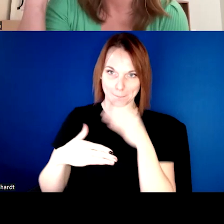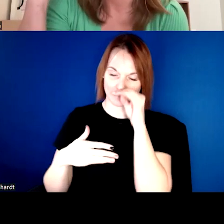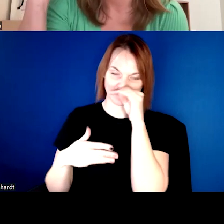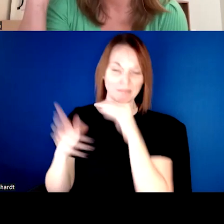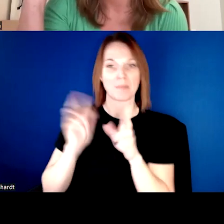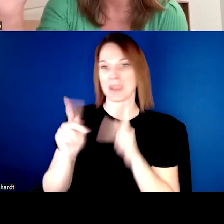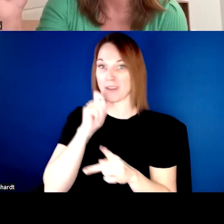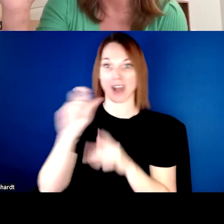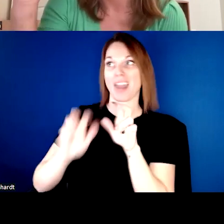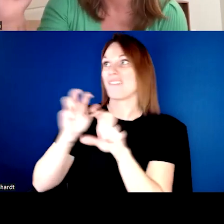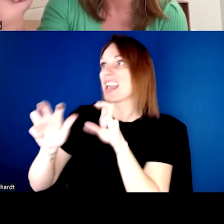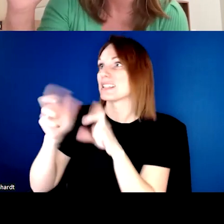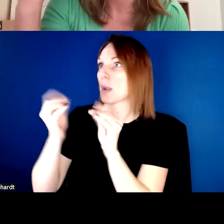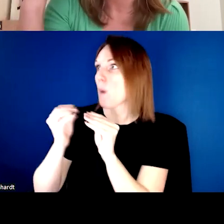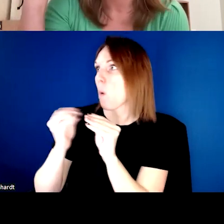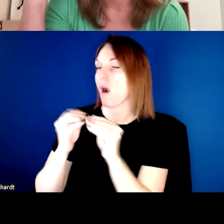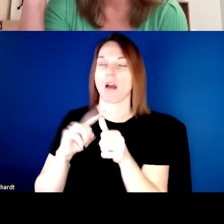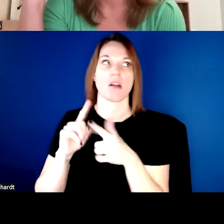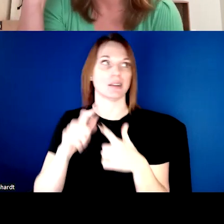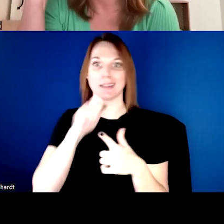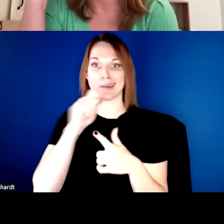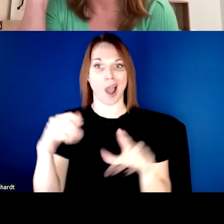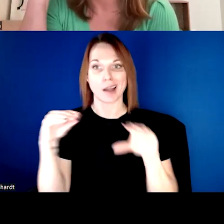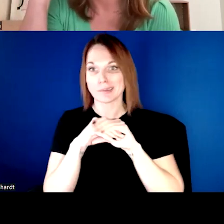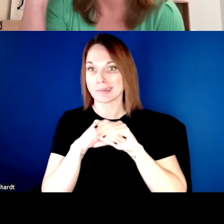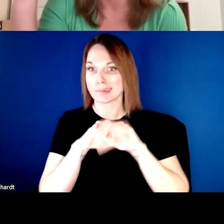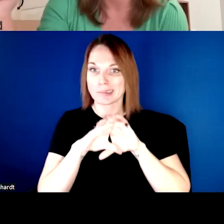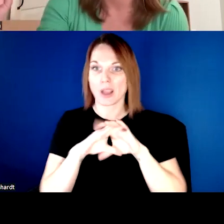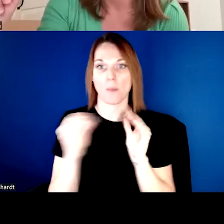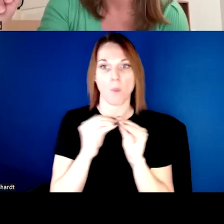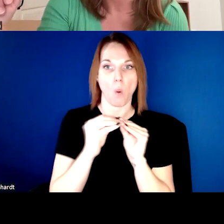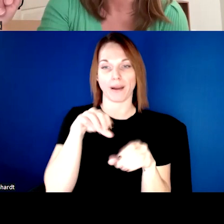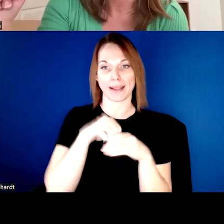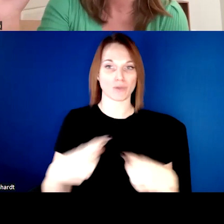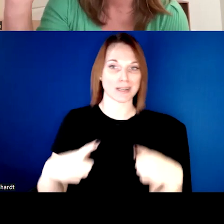have more money in retirement accounts, they don't have more money in taxable Investments,